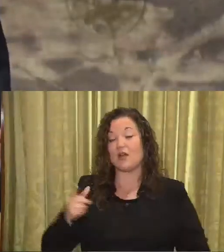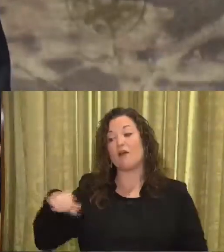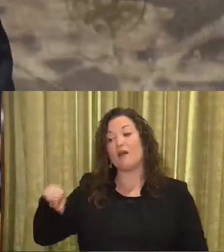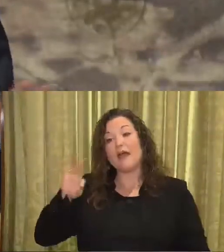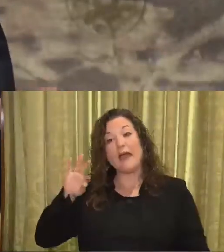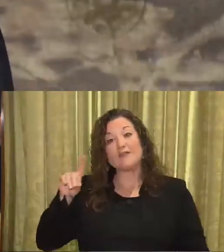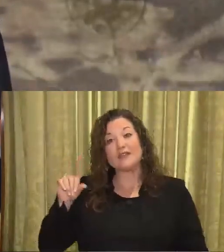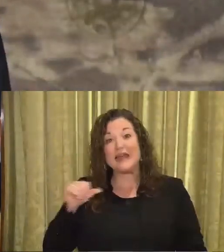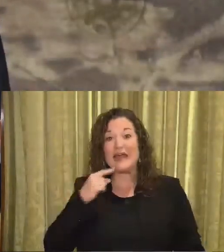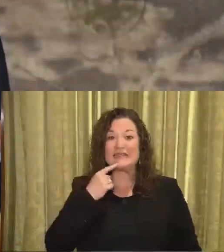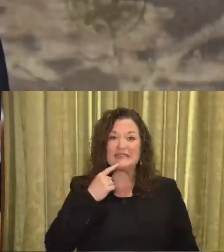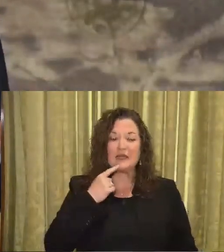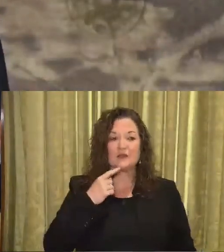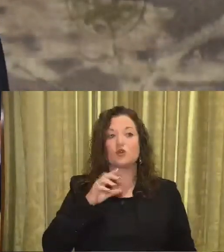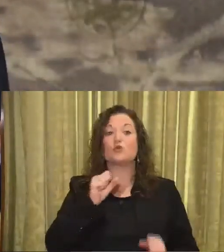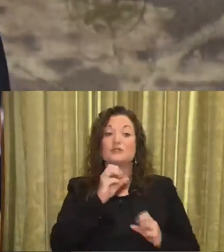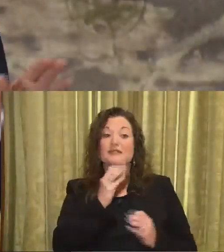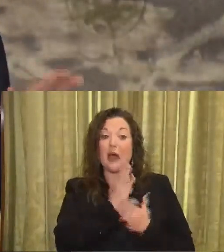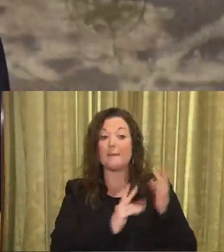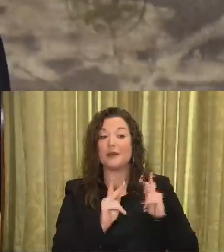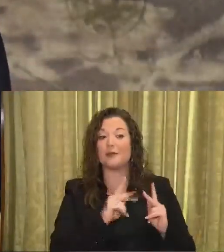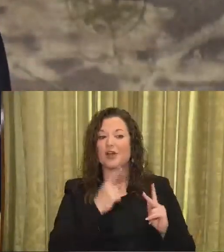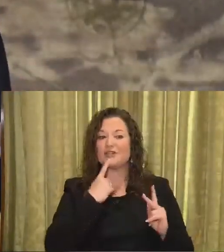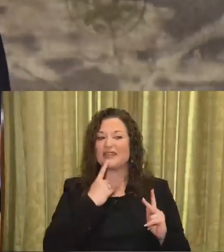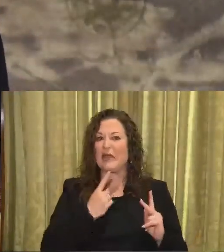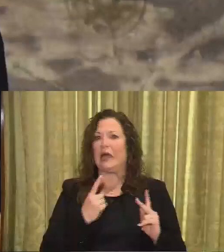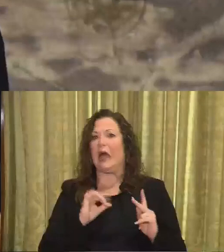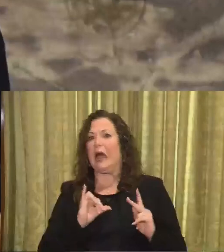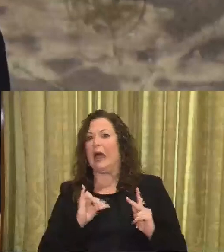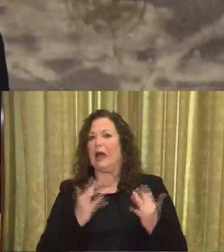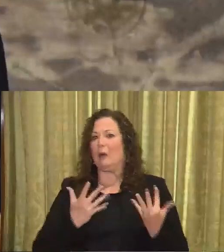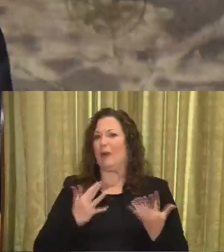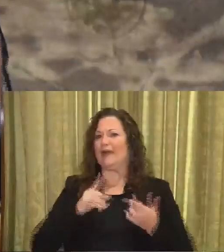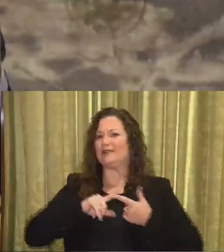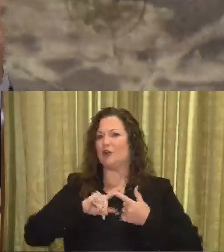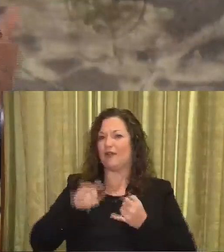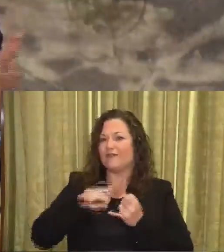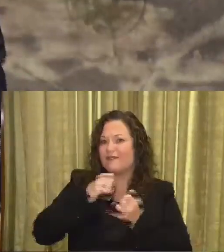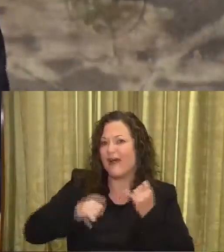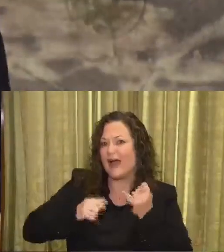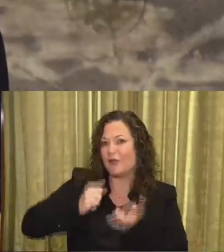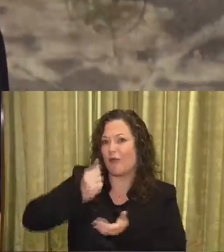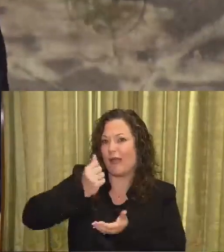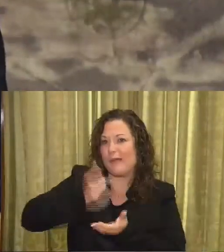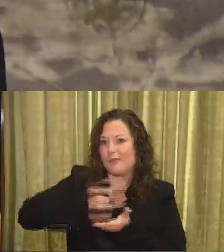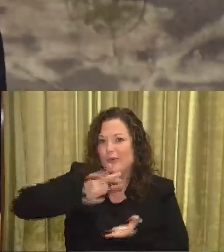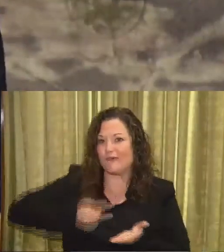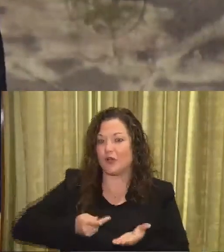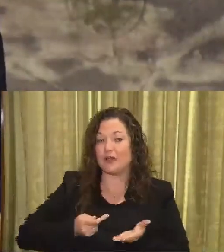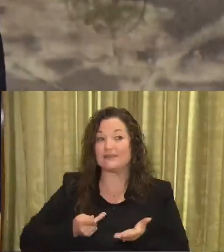I'm going to wait until it gets the final approval. Well, you know the FDA needs to act on